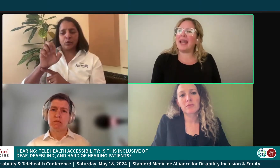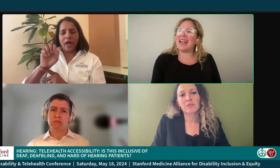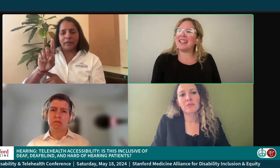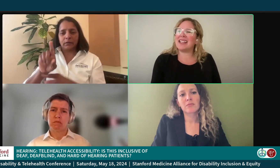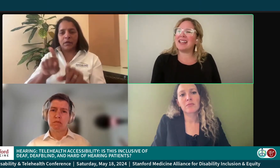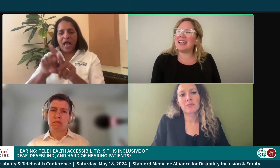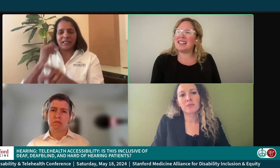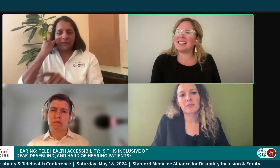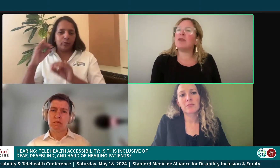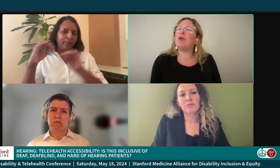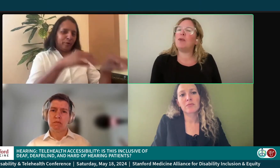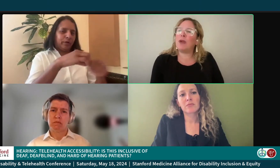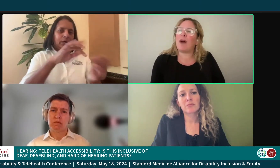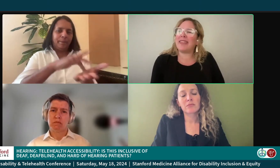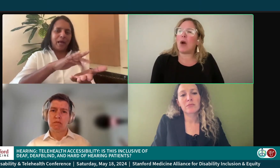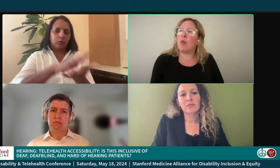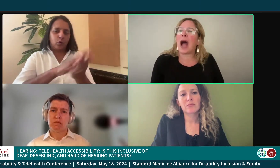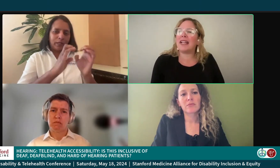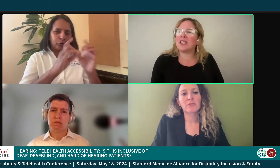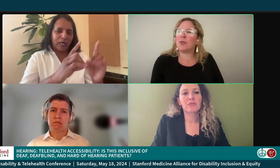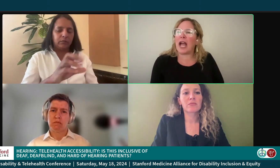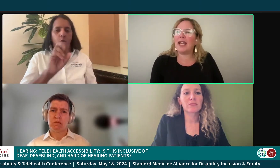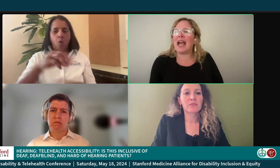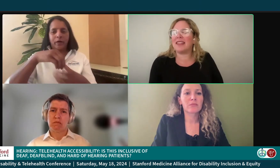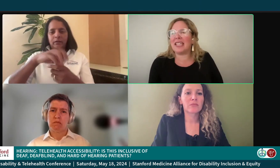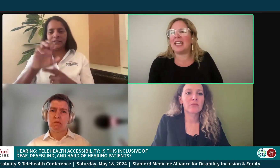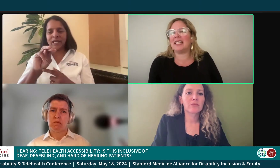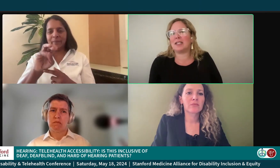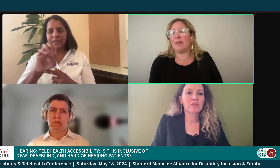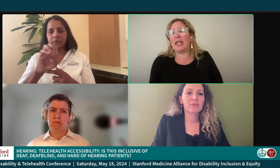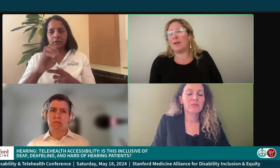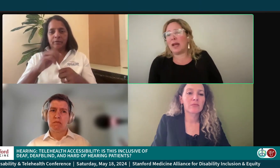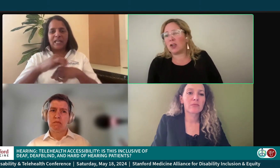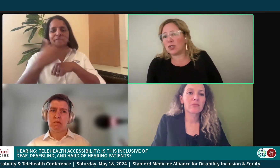But as we want that widespread, I think it needs to be in medical